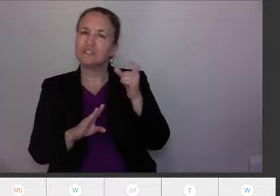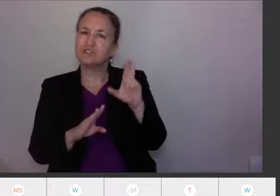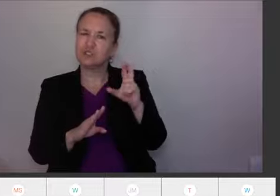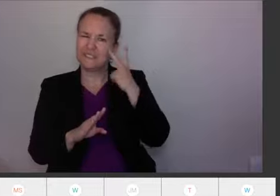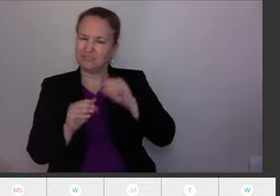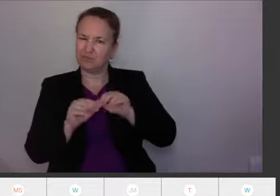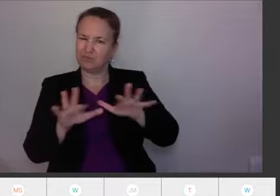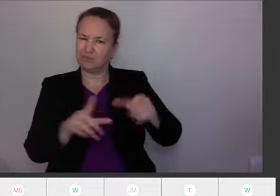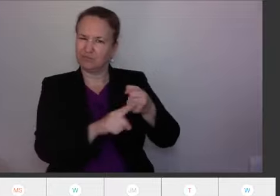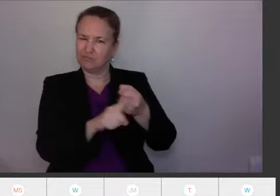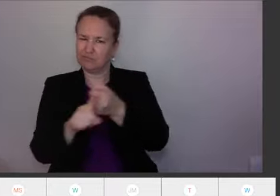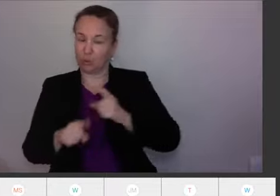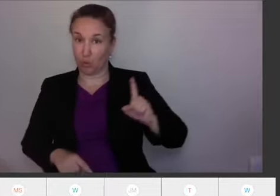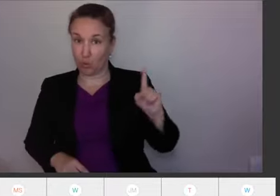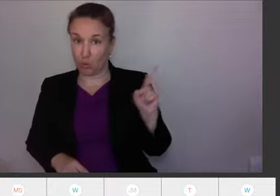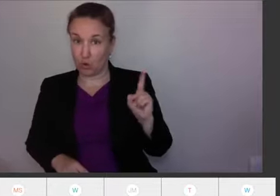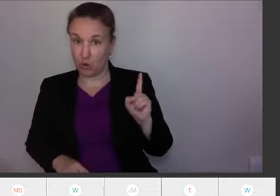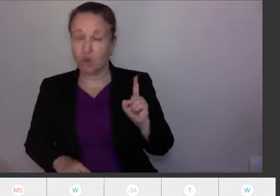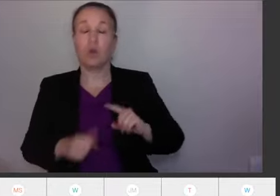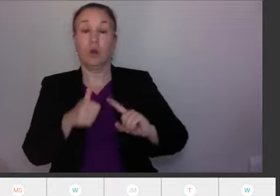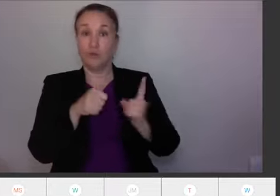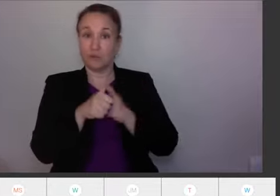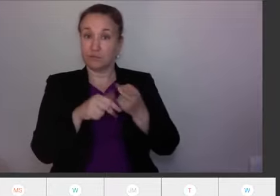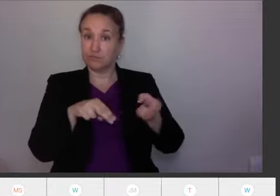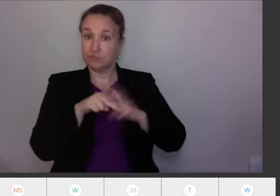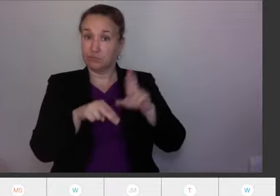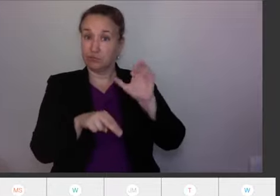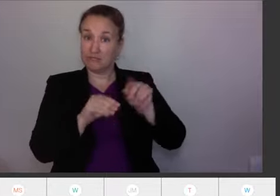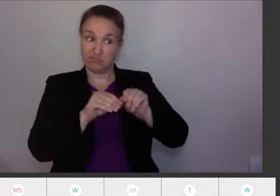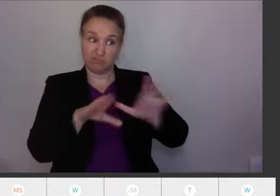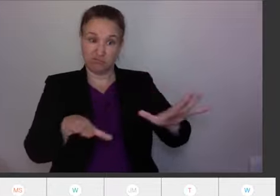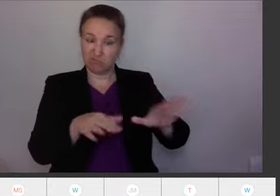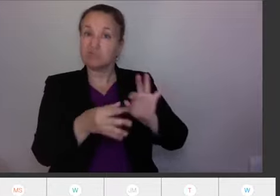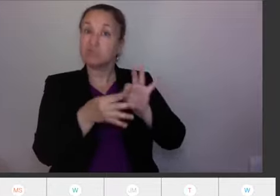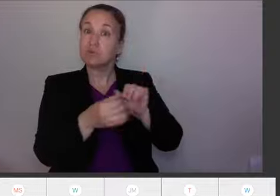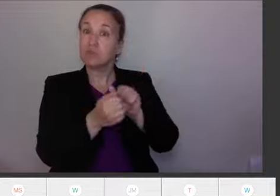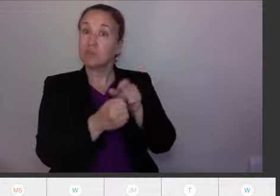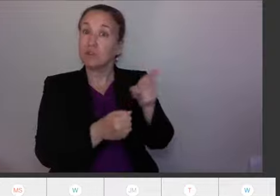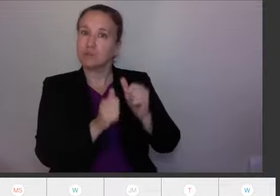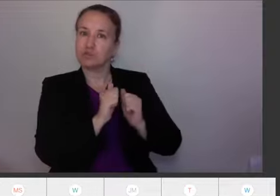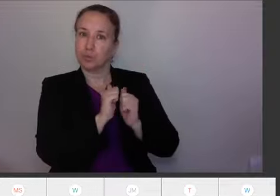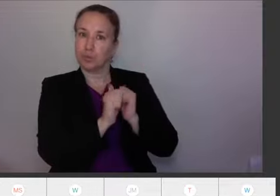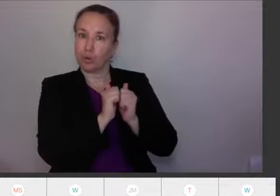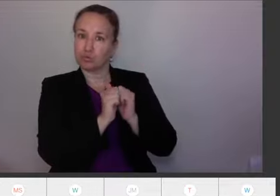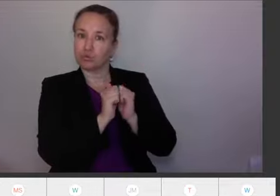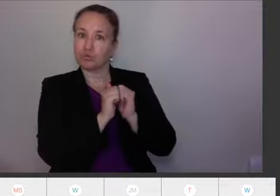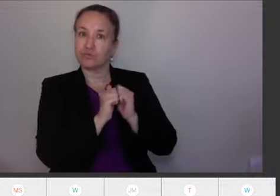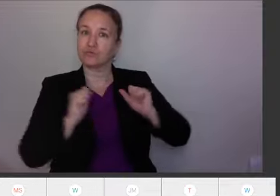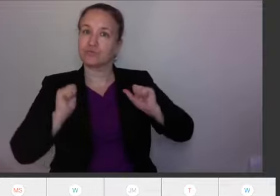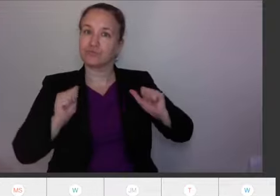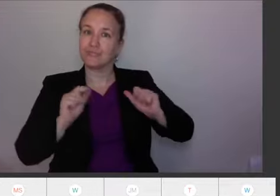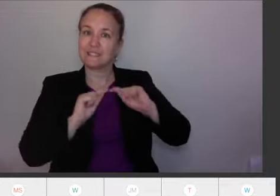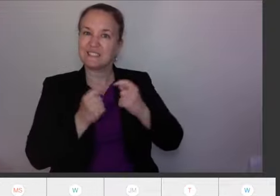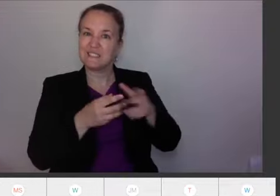first we're seeing an increased risk of transmission associated with sports and athletic teams